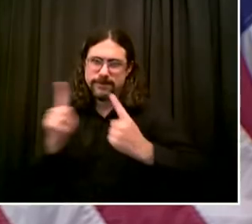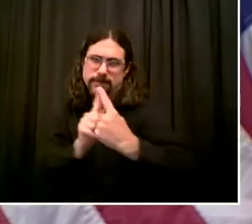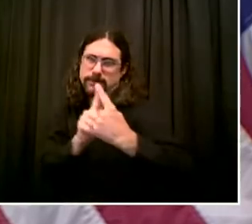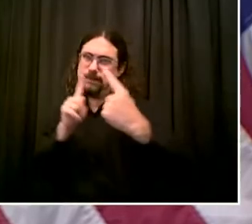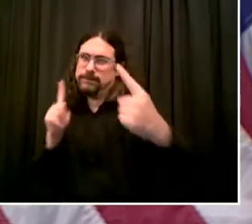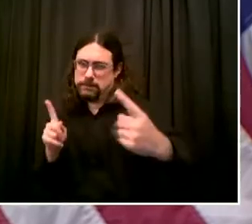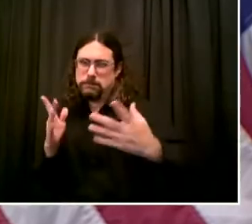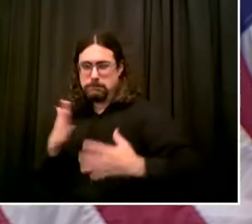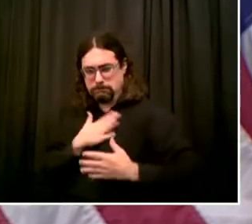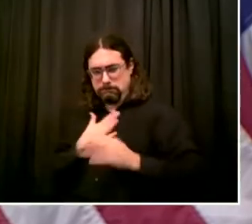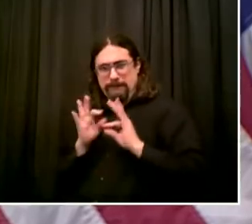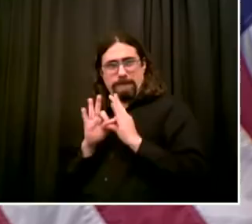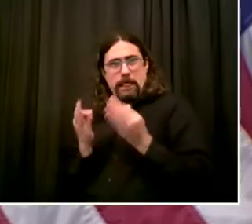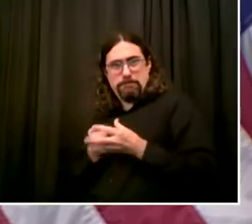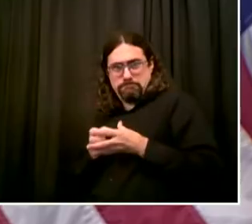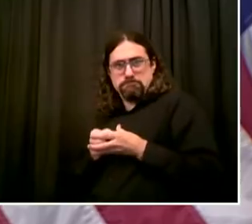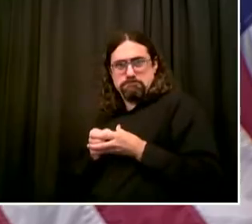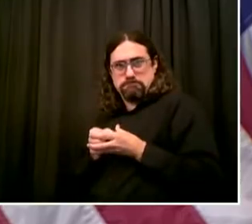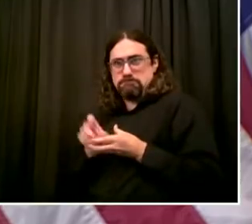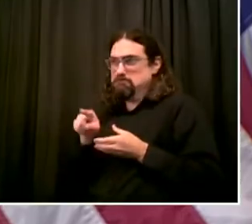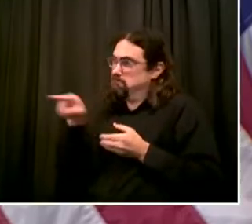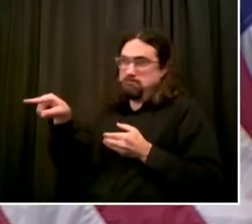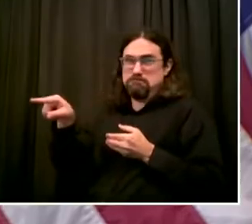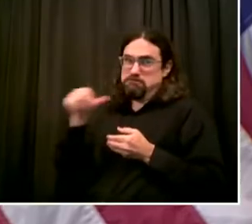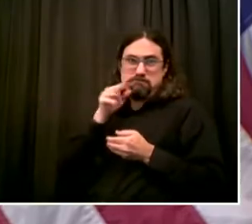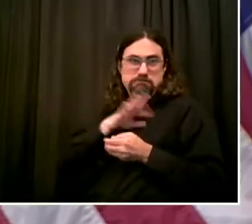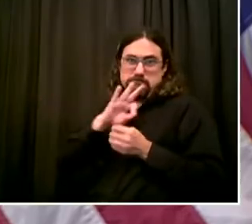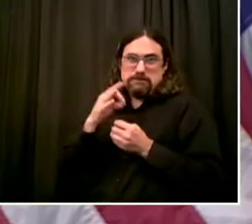WEEKEND BECAUSE OF THE HARD WORK THAT MANY HAVE PUT INTO